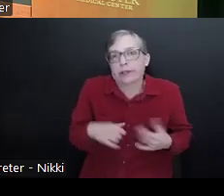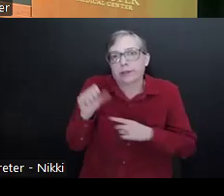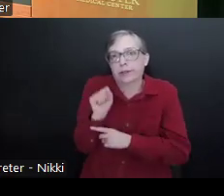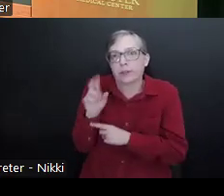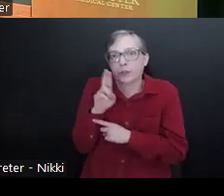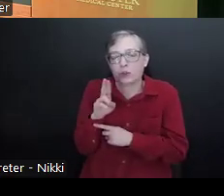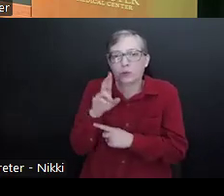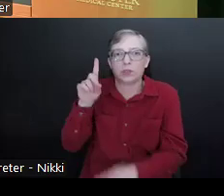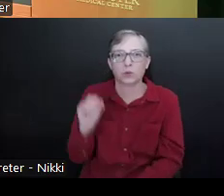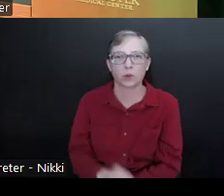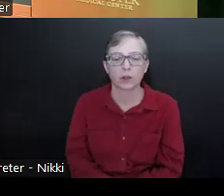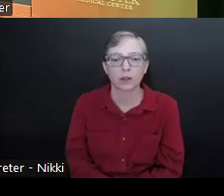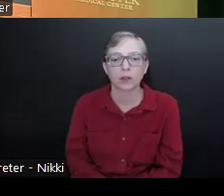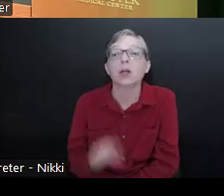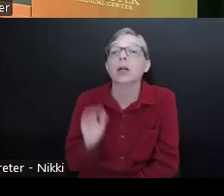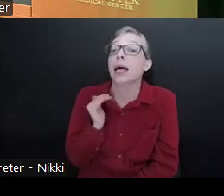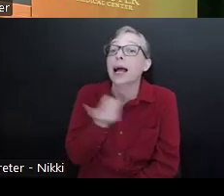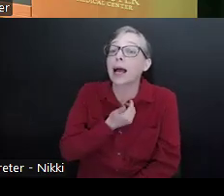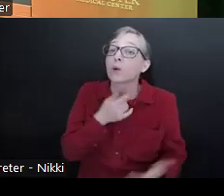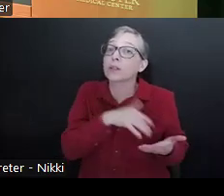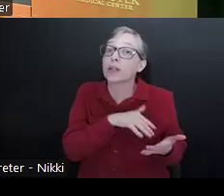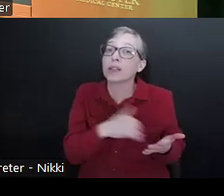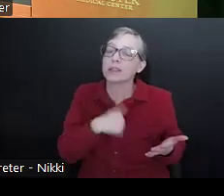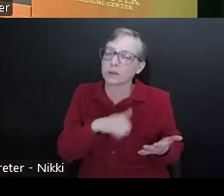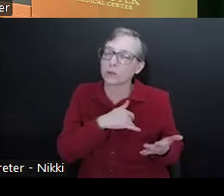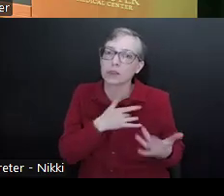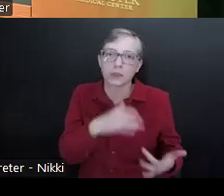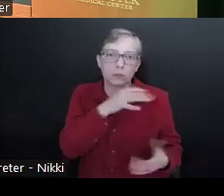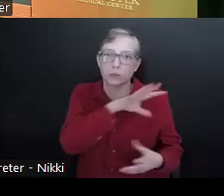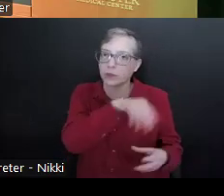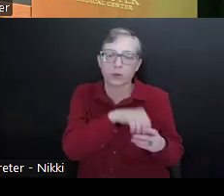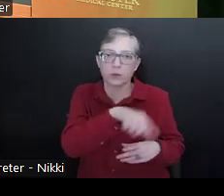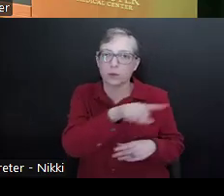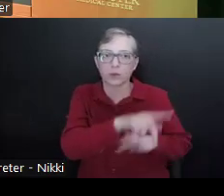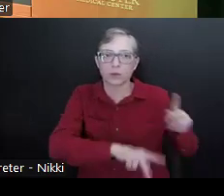studies we are usually excluding those folks because uh well I mean not not that we will